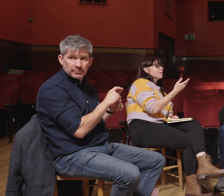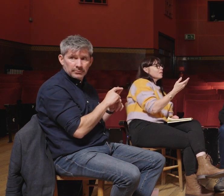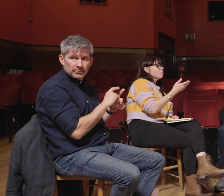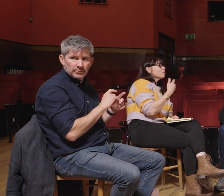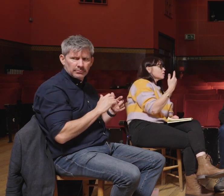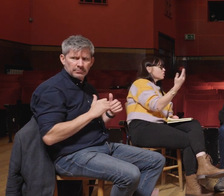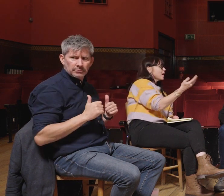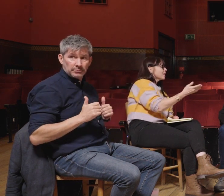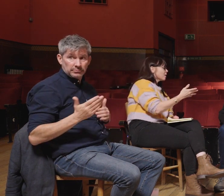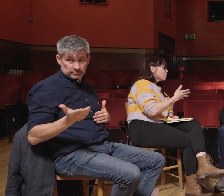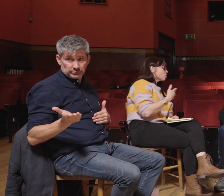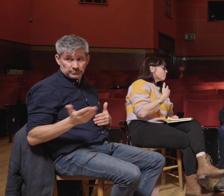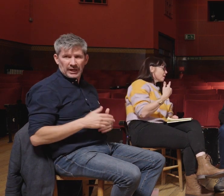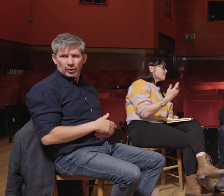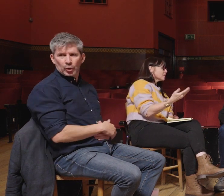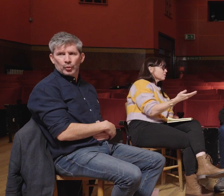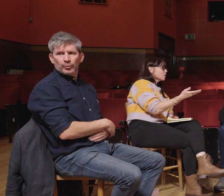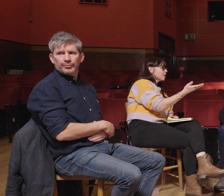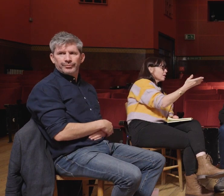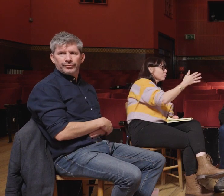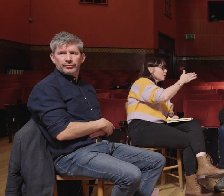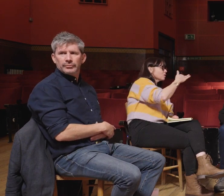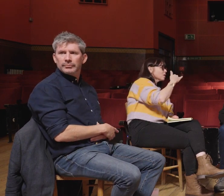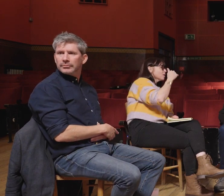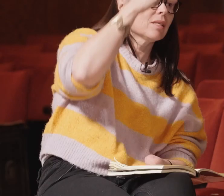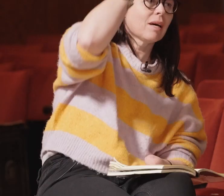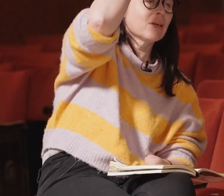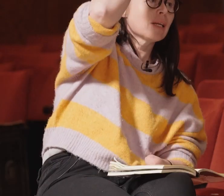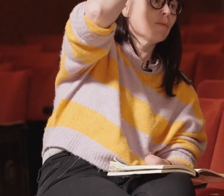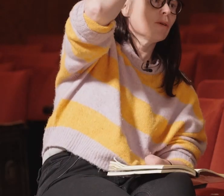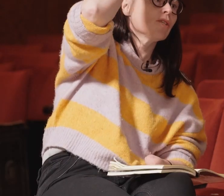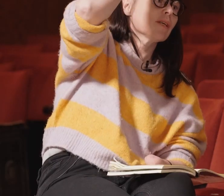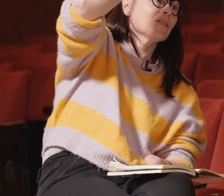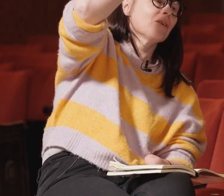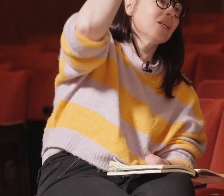the importance of shared language or finding shared language. Does that resonate with you Chisato?